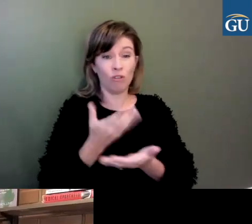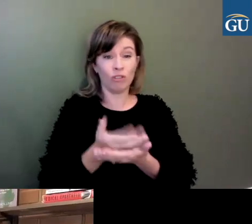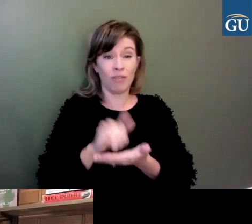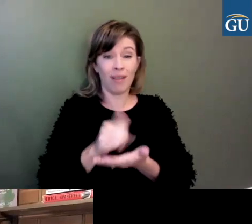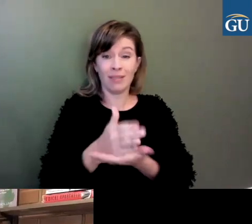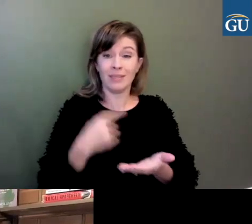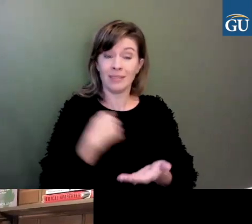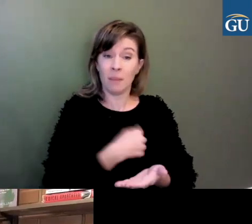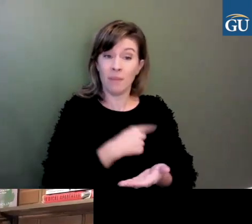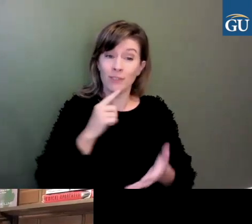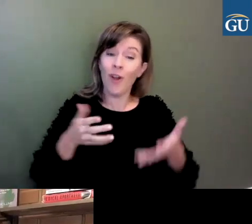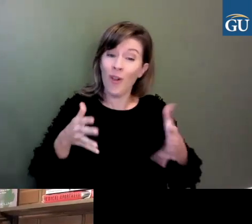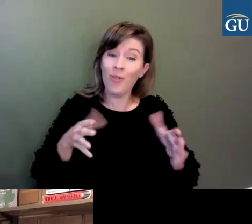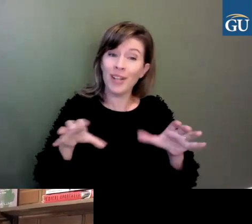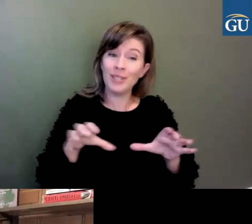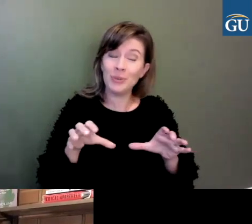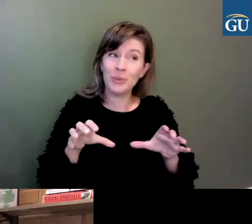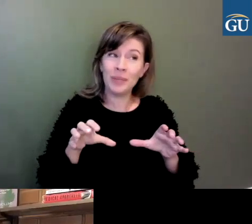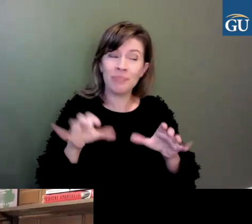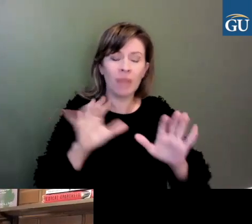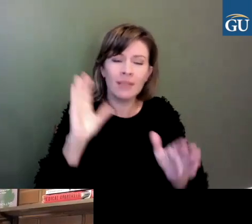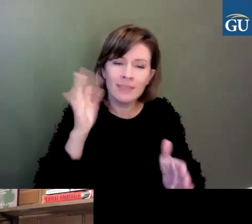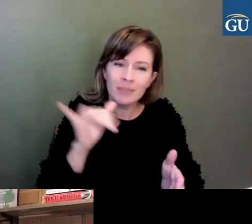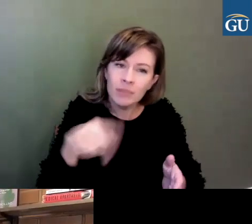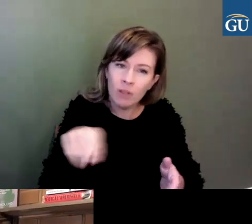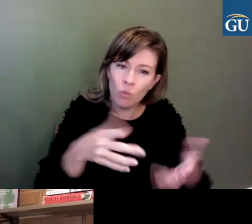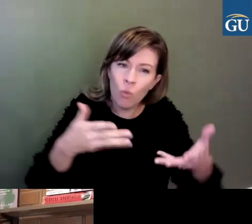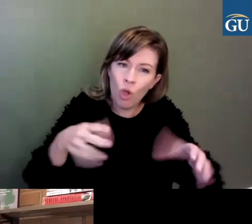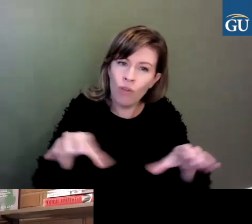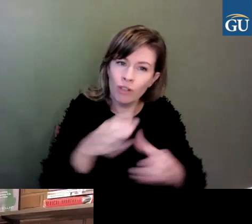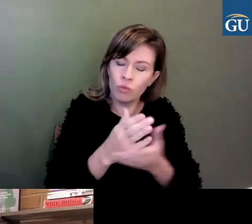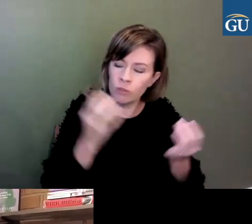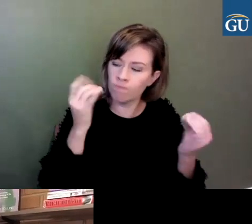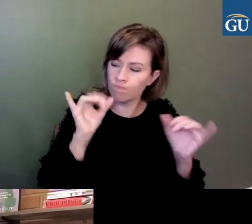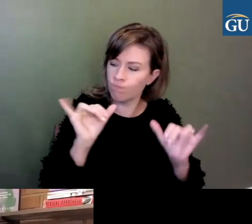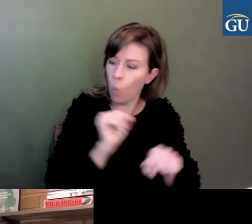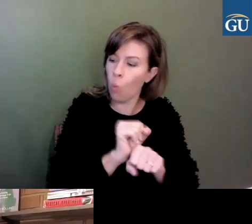like you're already doing some work that's really already